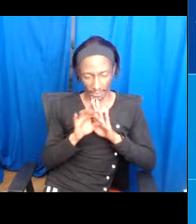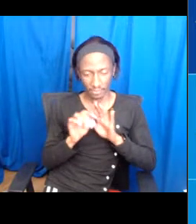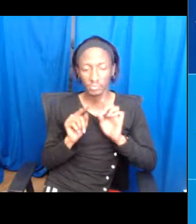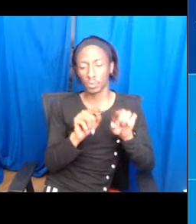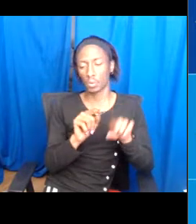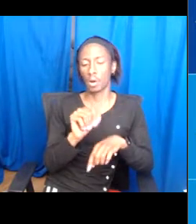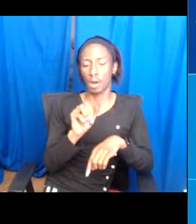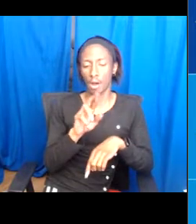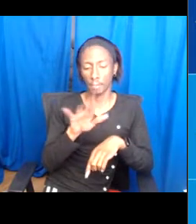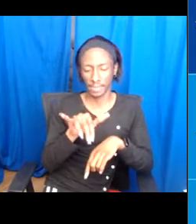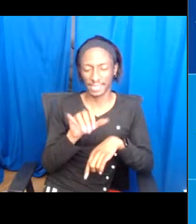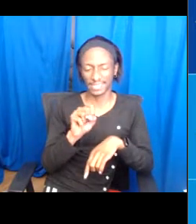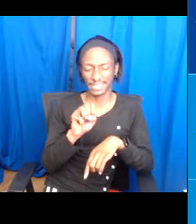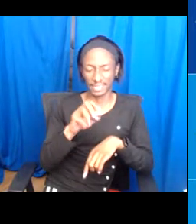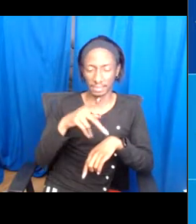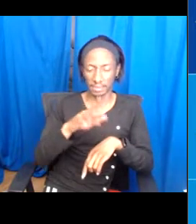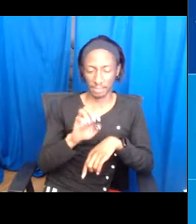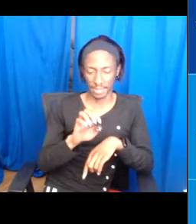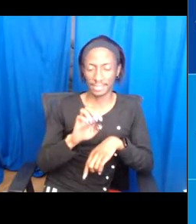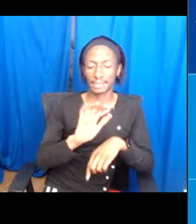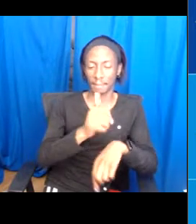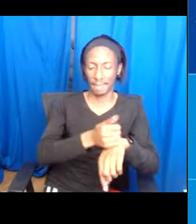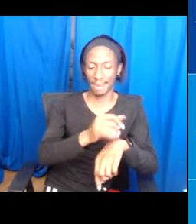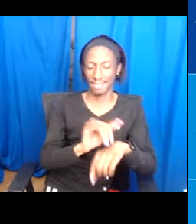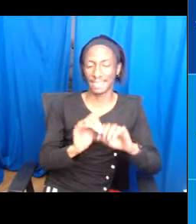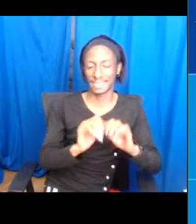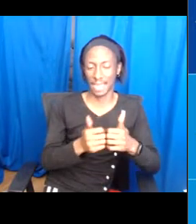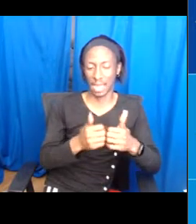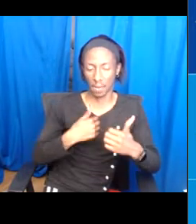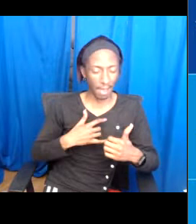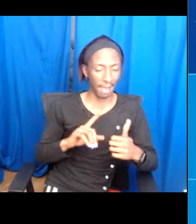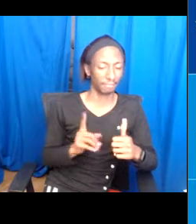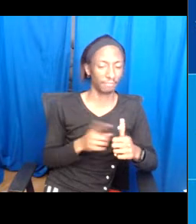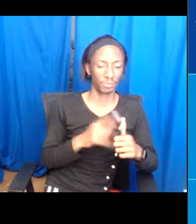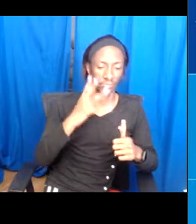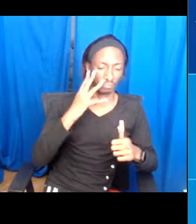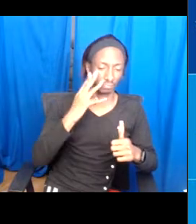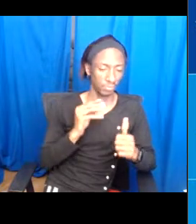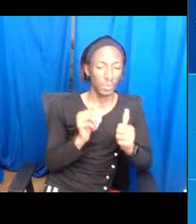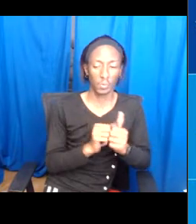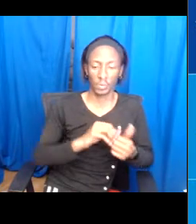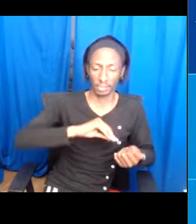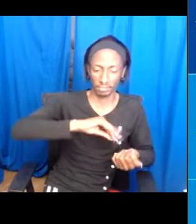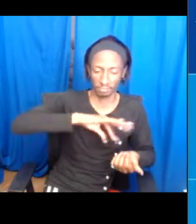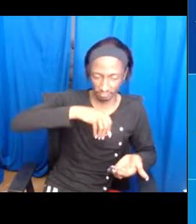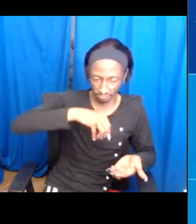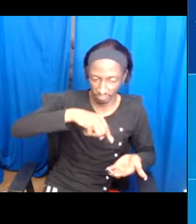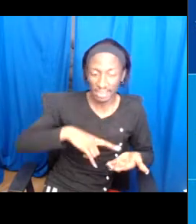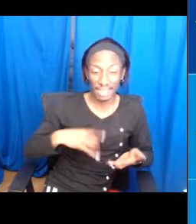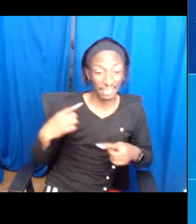And that is how I got my first foot in the door with working with remote sensing data. And since then that was 20 years ago.